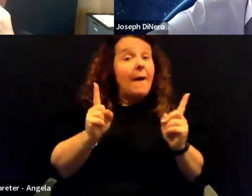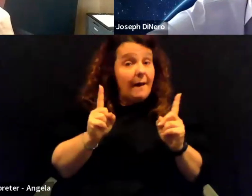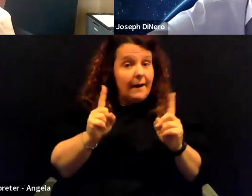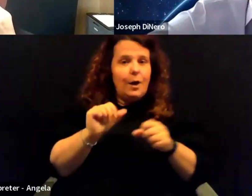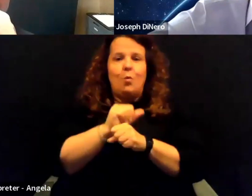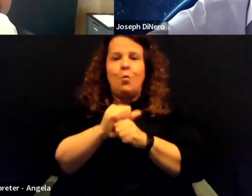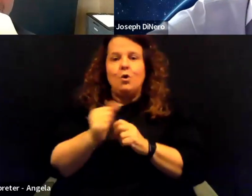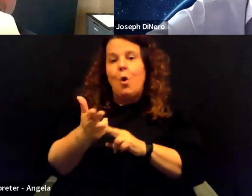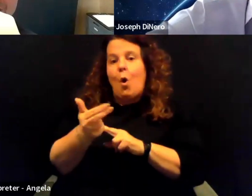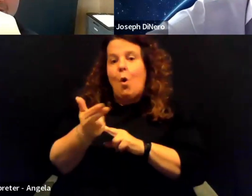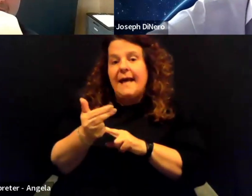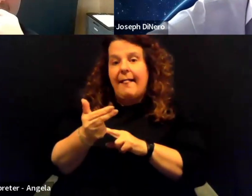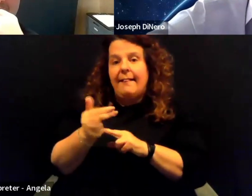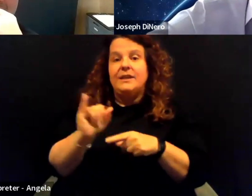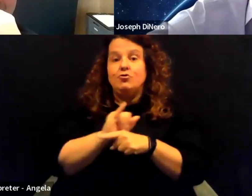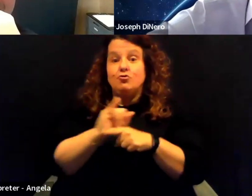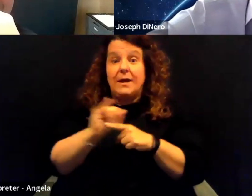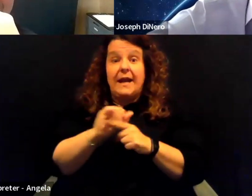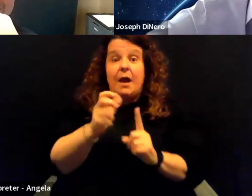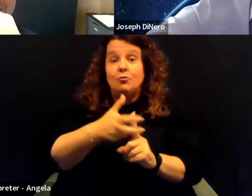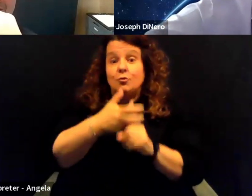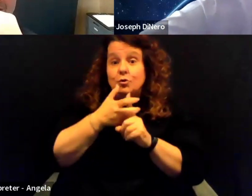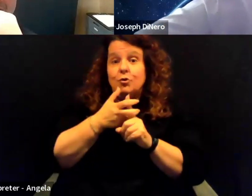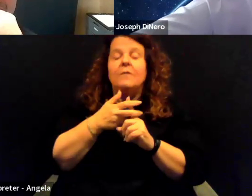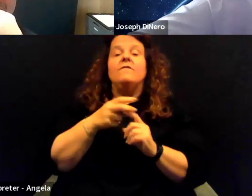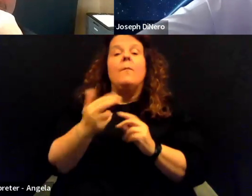I was recruited by a hotel software company.